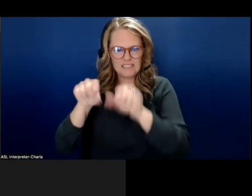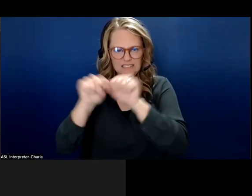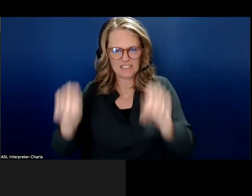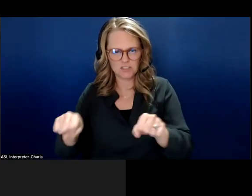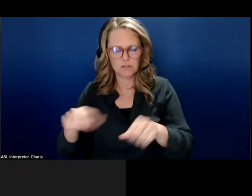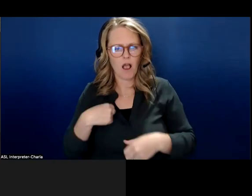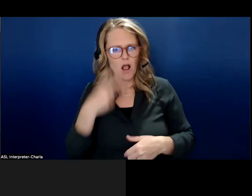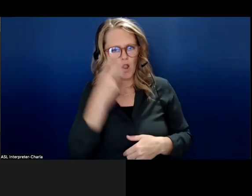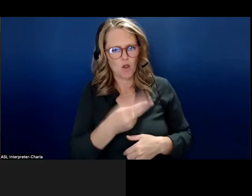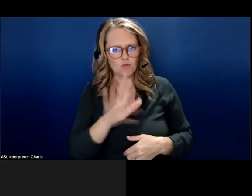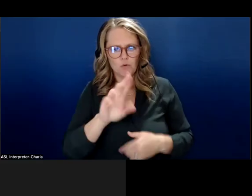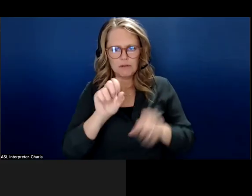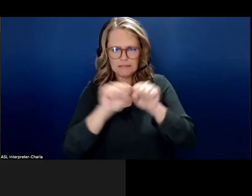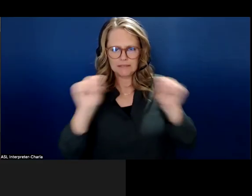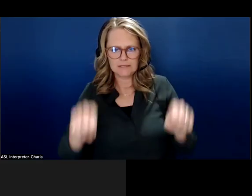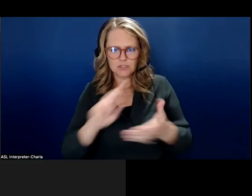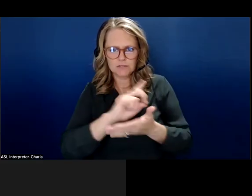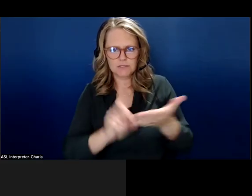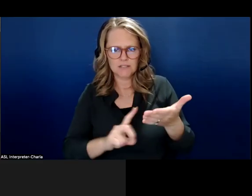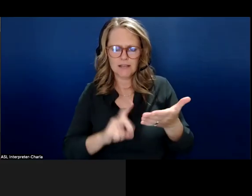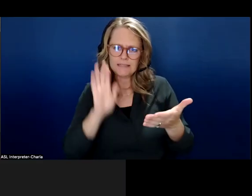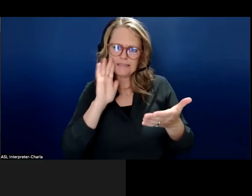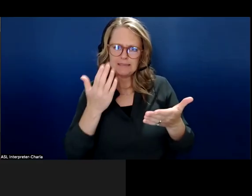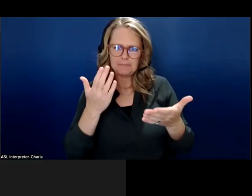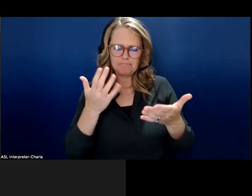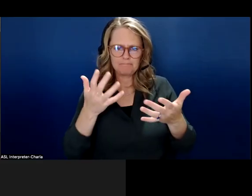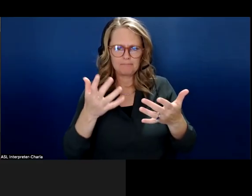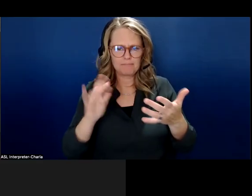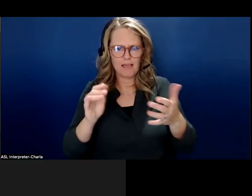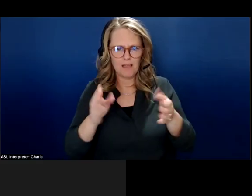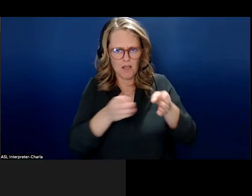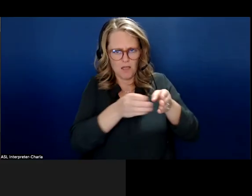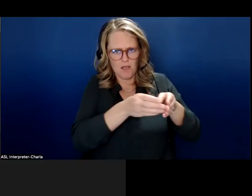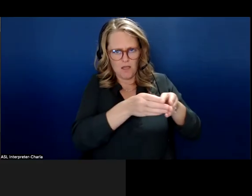is that everything has really stretched out quite a long distance and not everything is undercover.